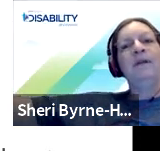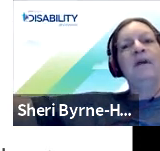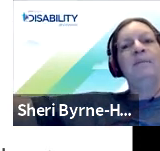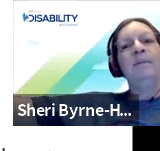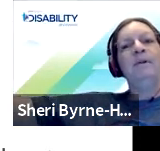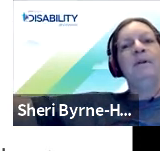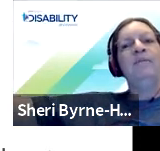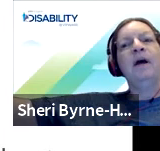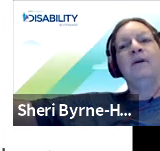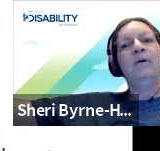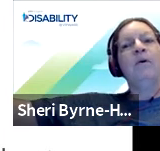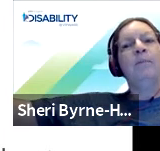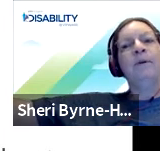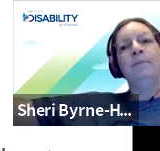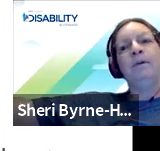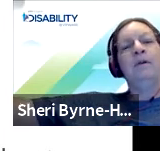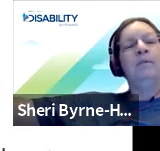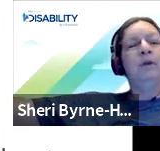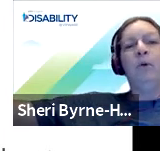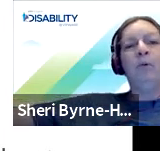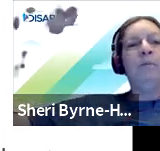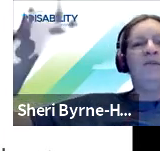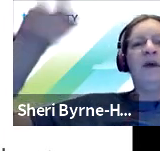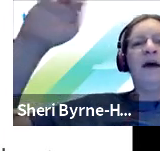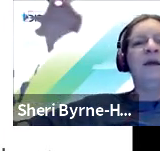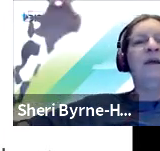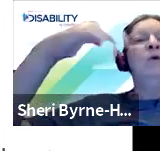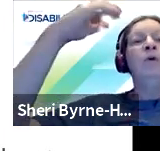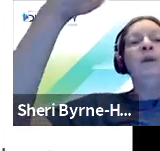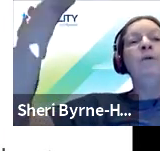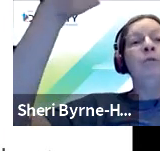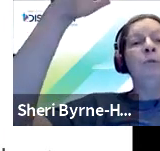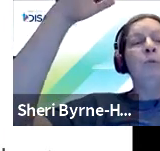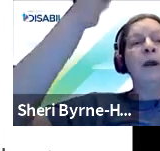groups. In the previous section, largely we